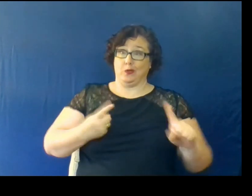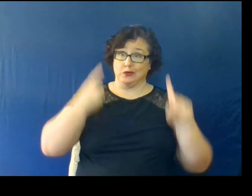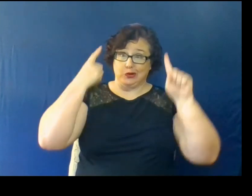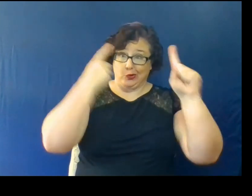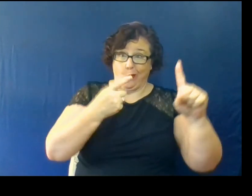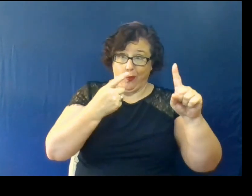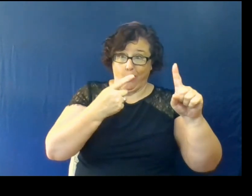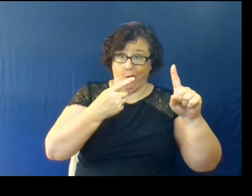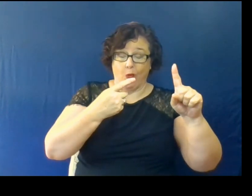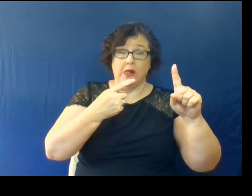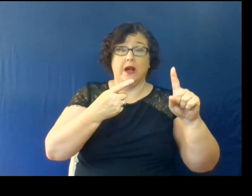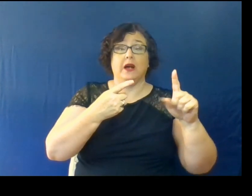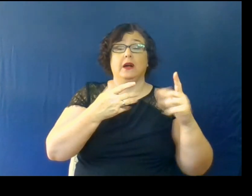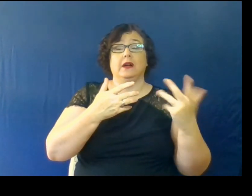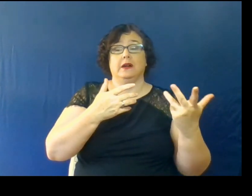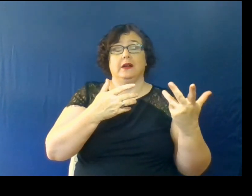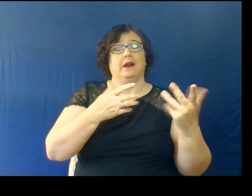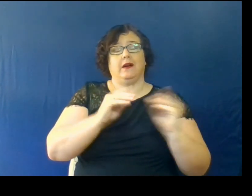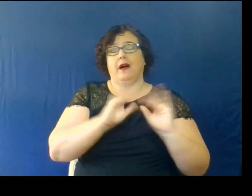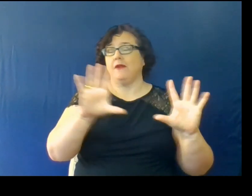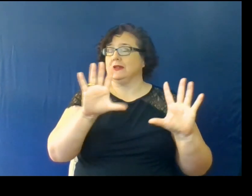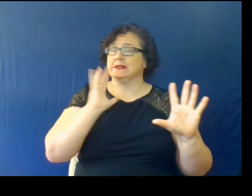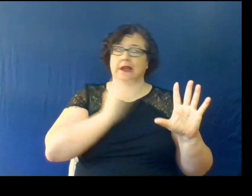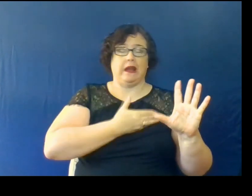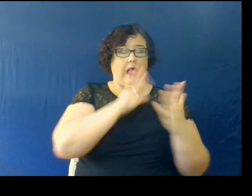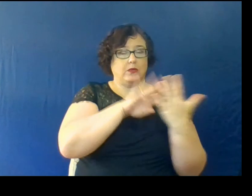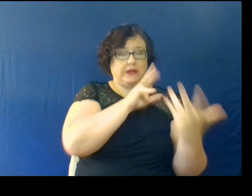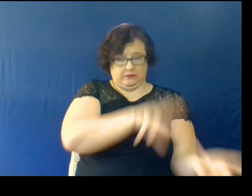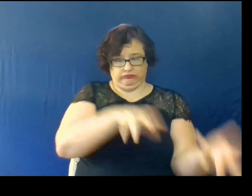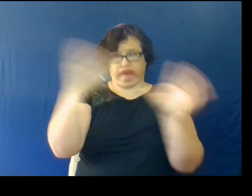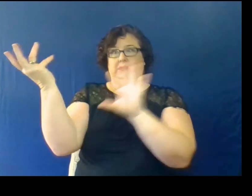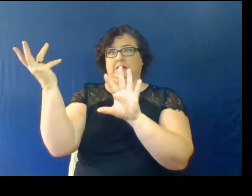gotten you know bounced around like a pinball a little bit. Since then I've lost some time.